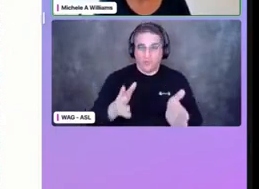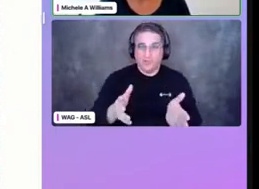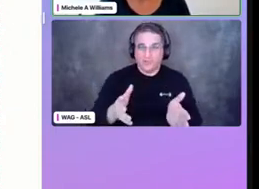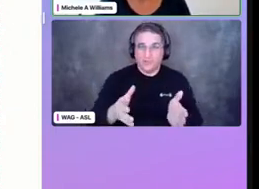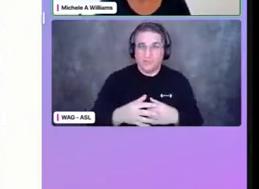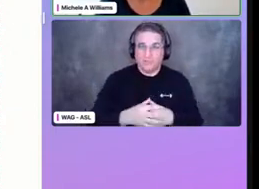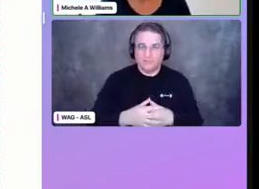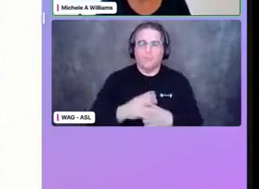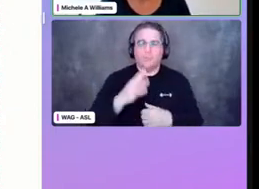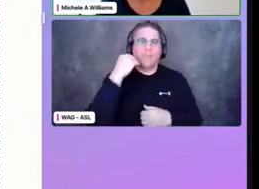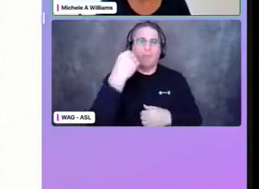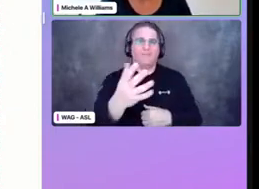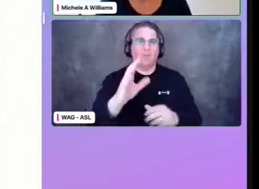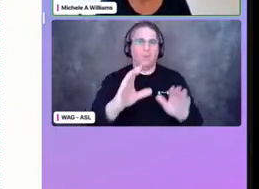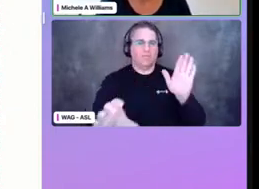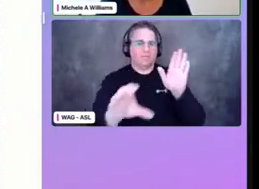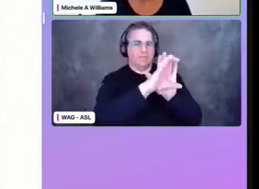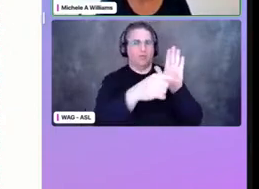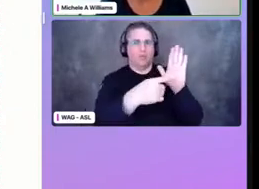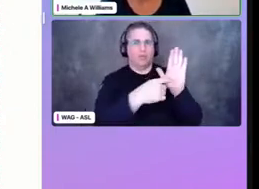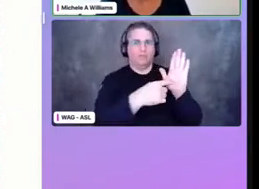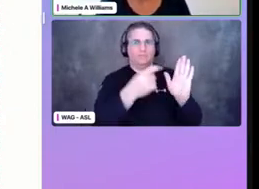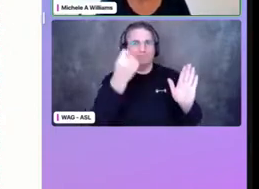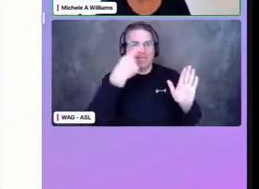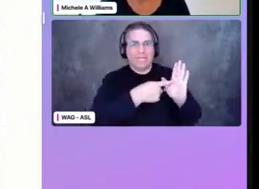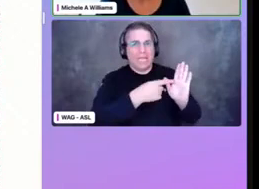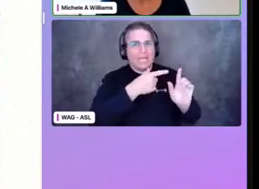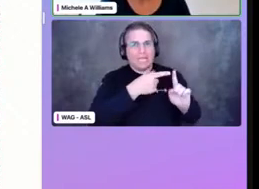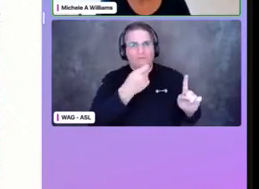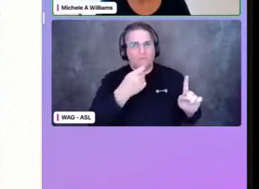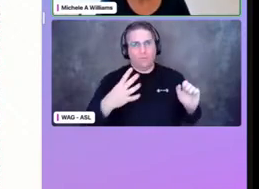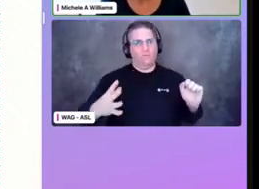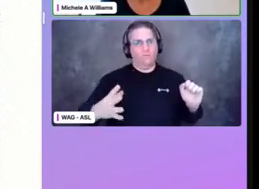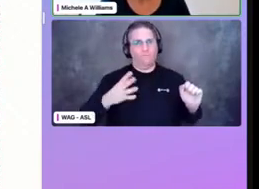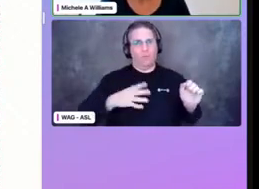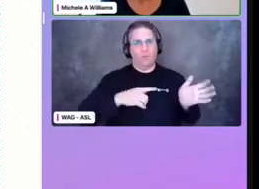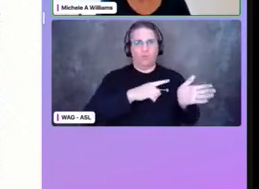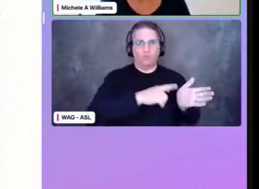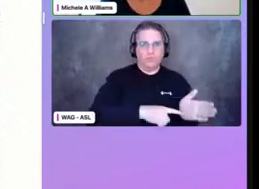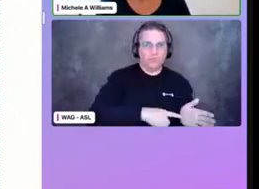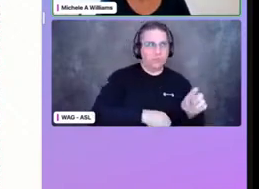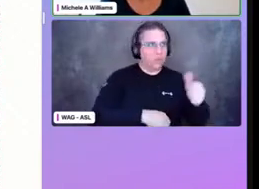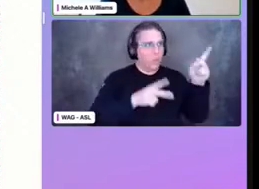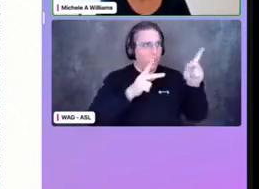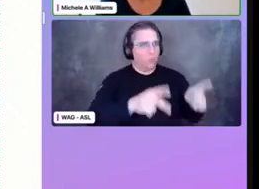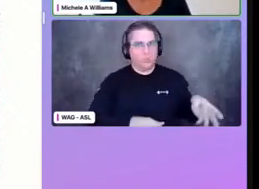should be part of each of those stages. So I'm going to show a diagram that actually is not